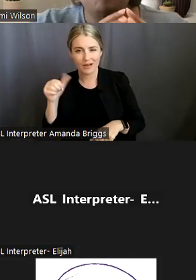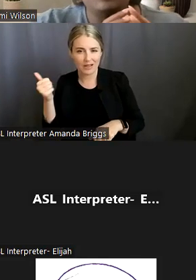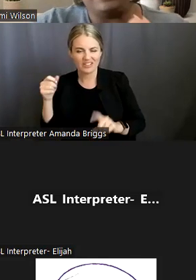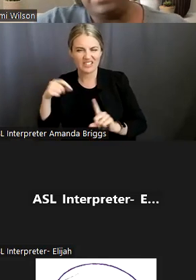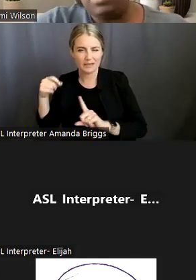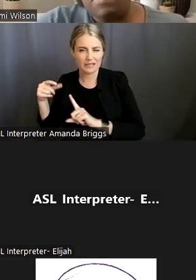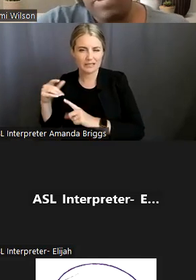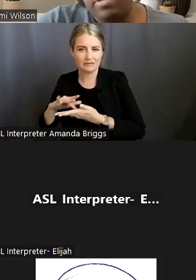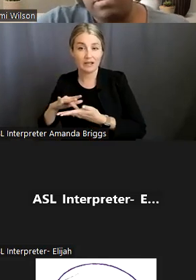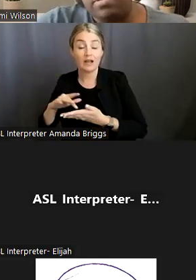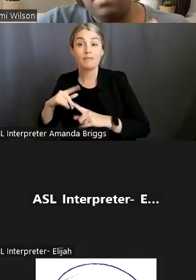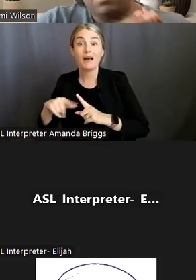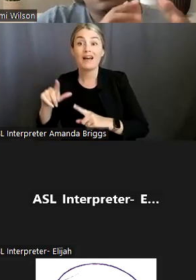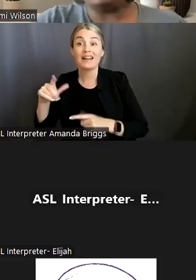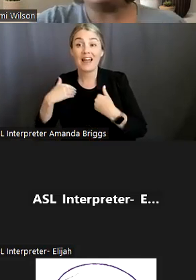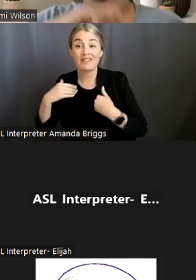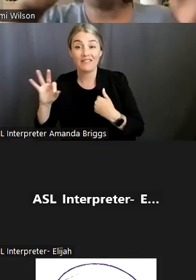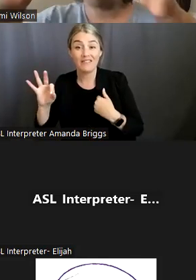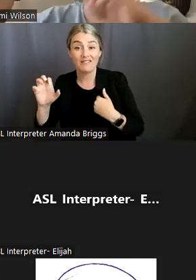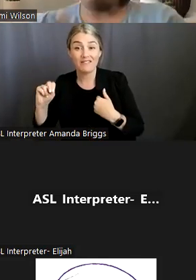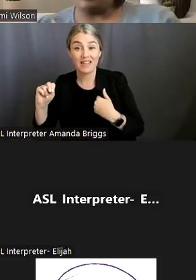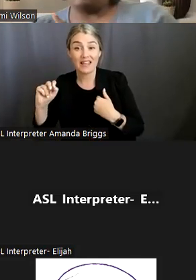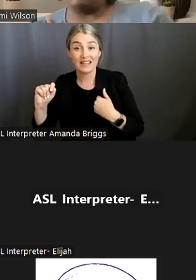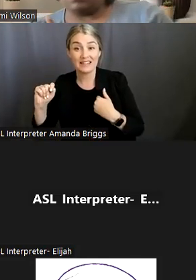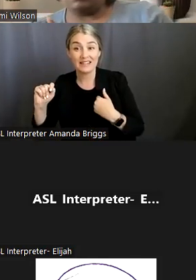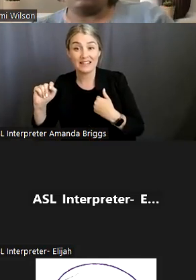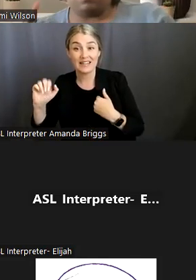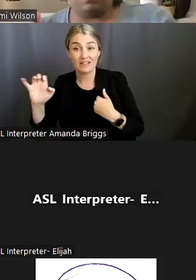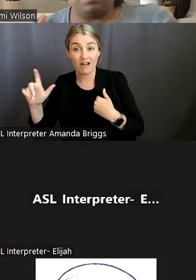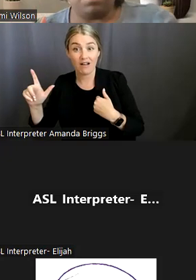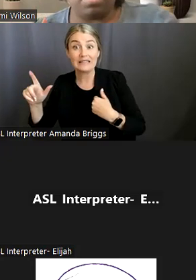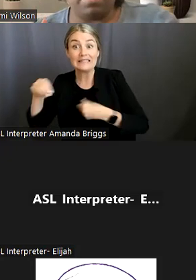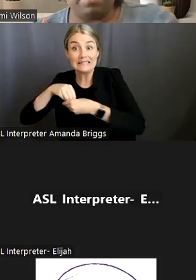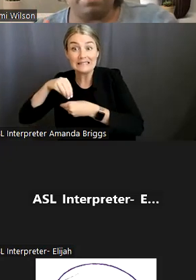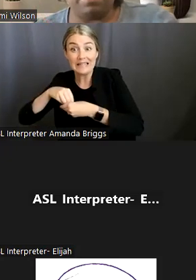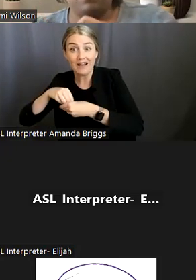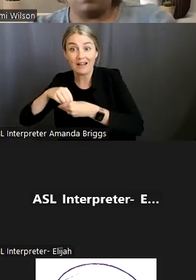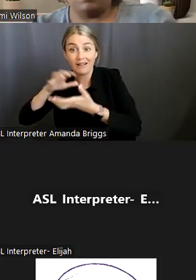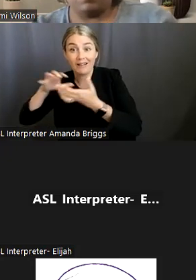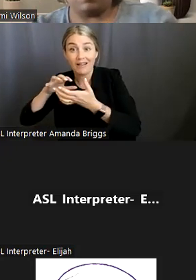have been laced with fentanyl, unbeknownst to the user.